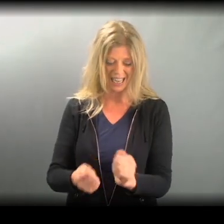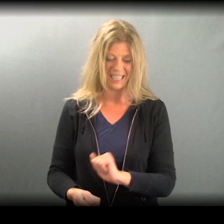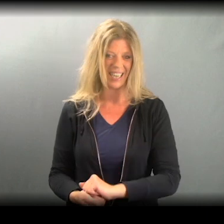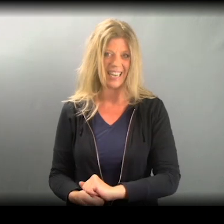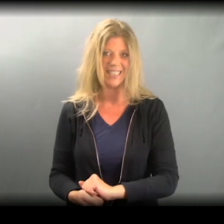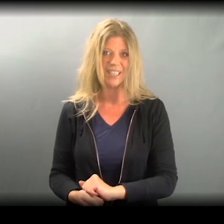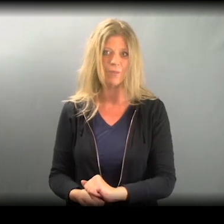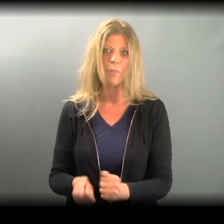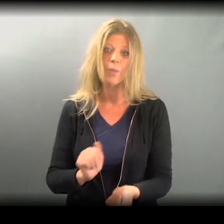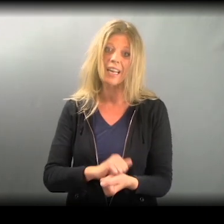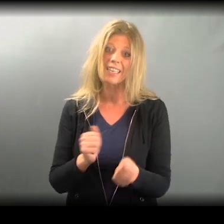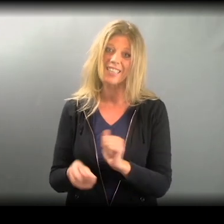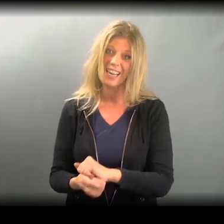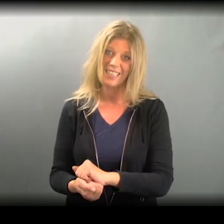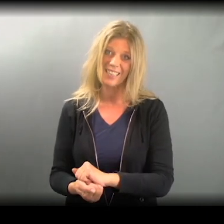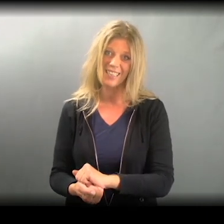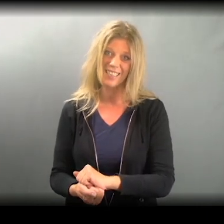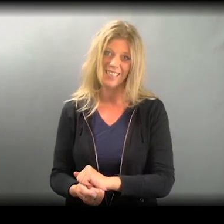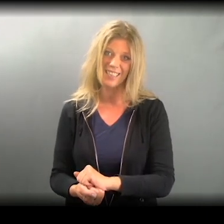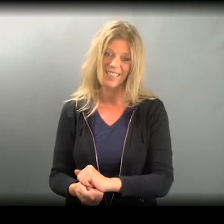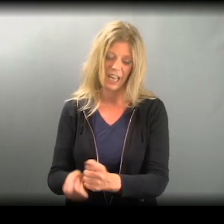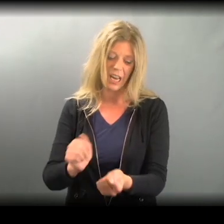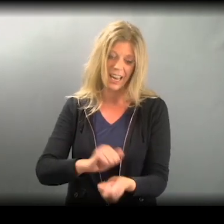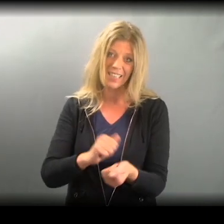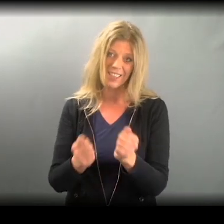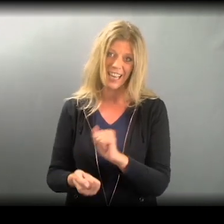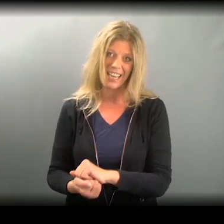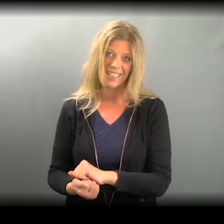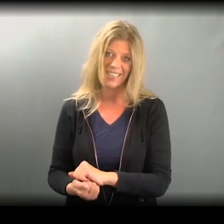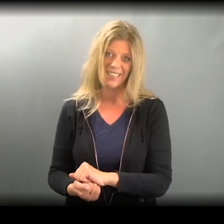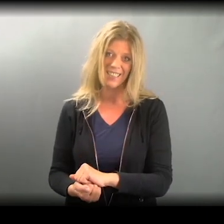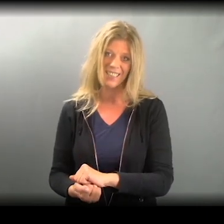CHANGE